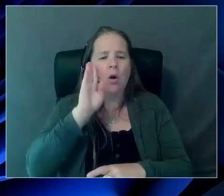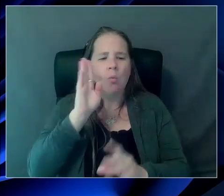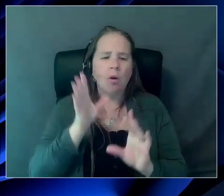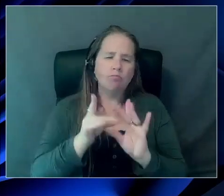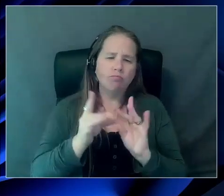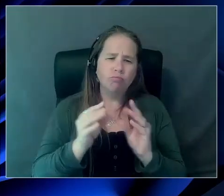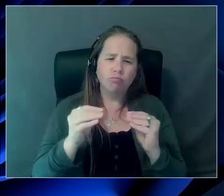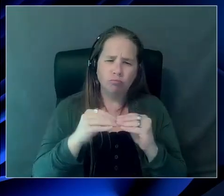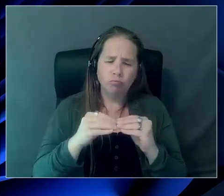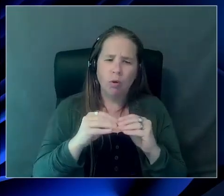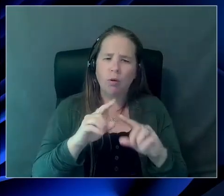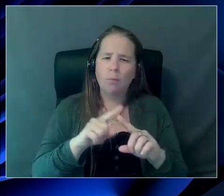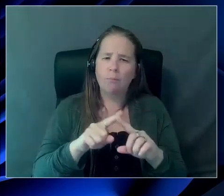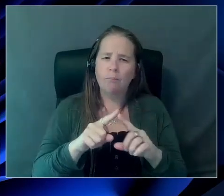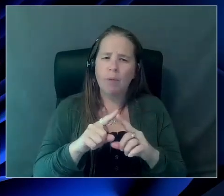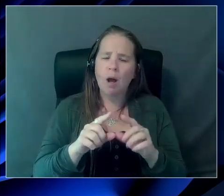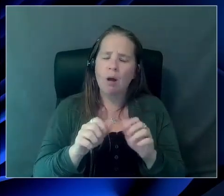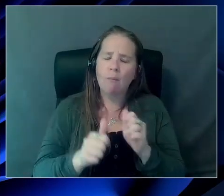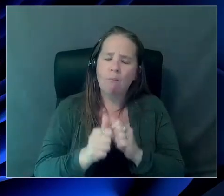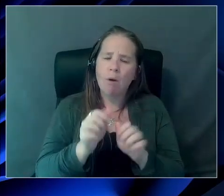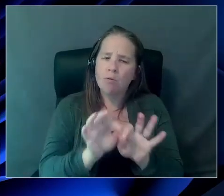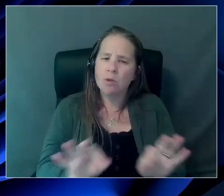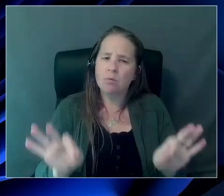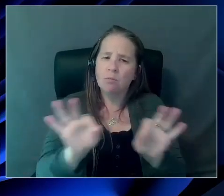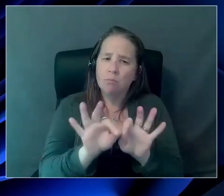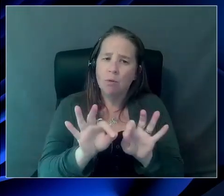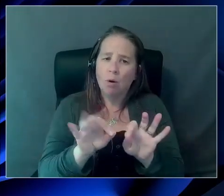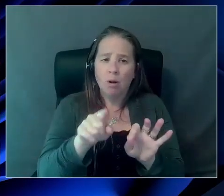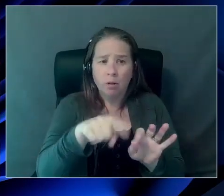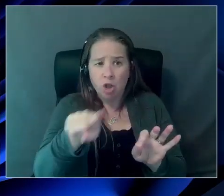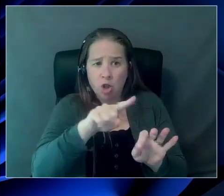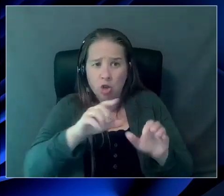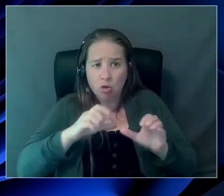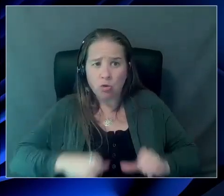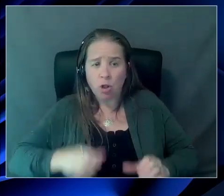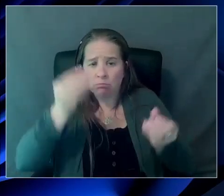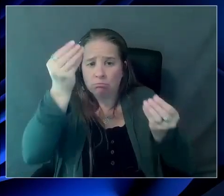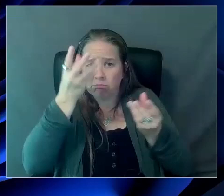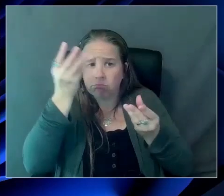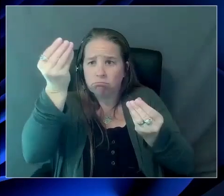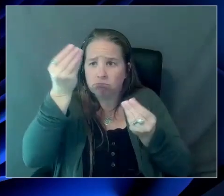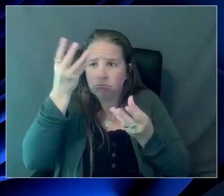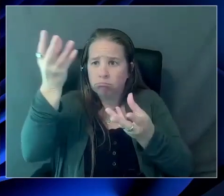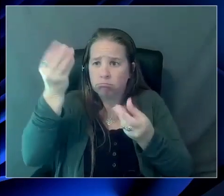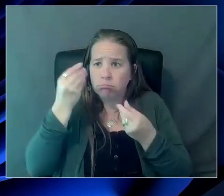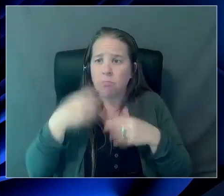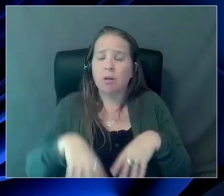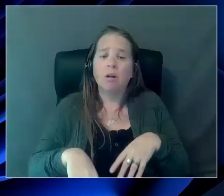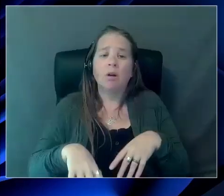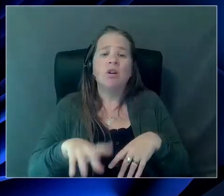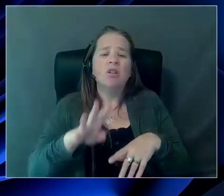But the most vital part of our work is hearing from you, the customer, and we'll talk more about